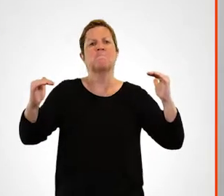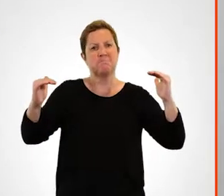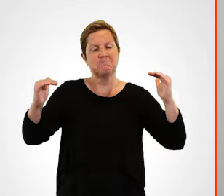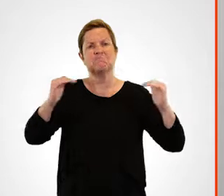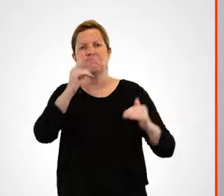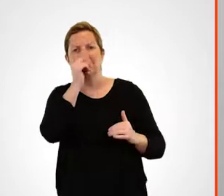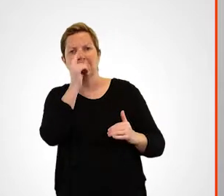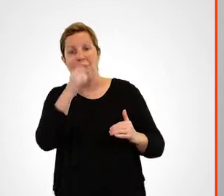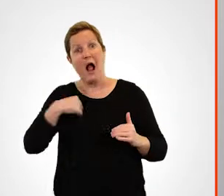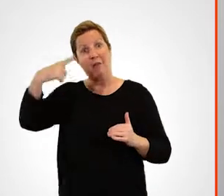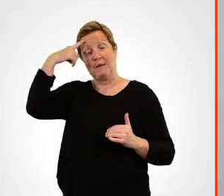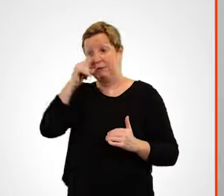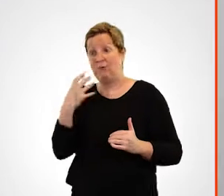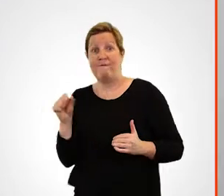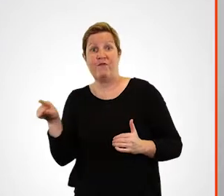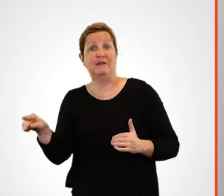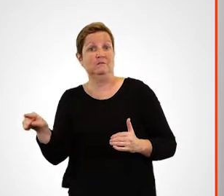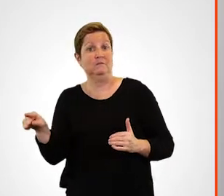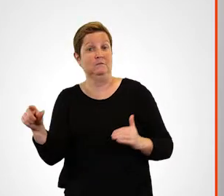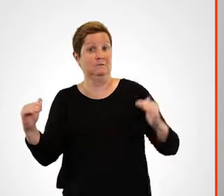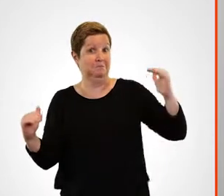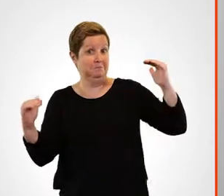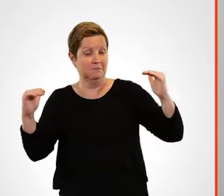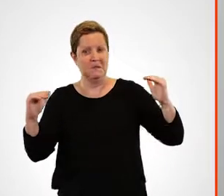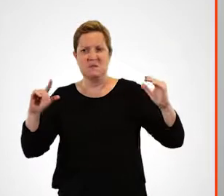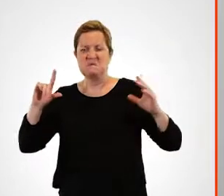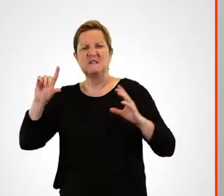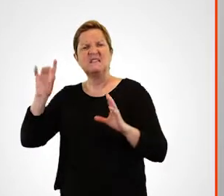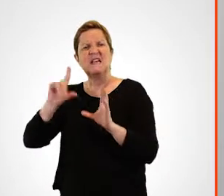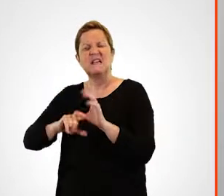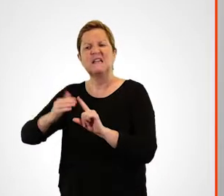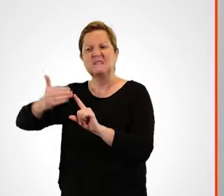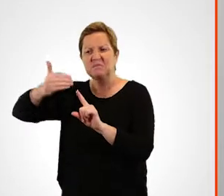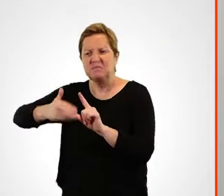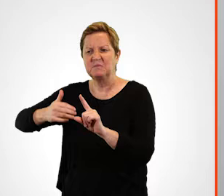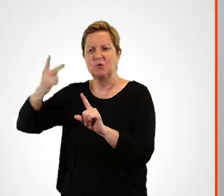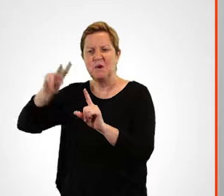I think that we have the potential to do that. We've seen enormous progress over the last few decades.